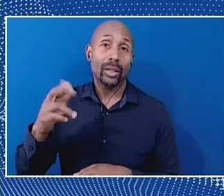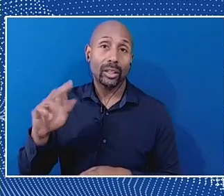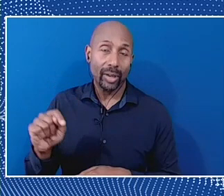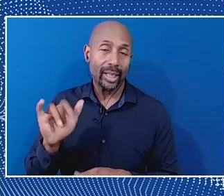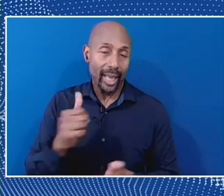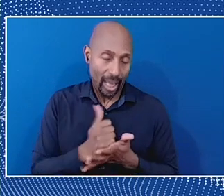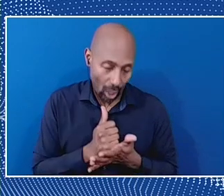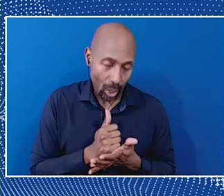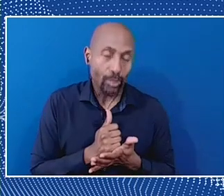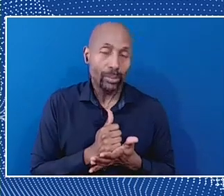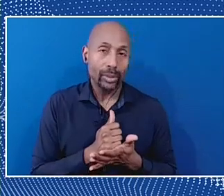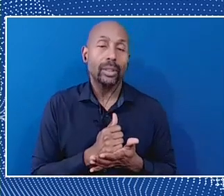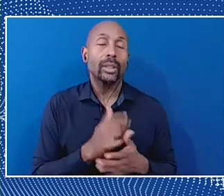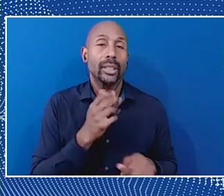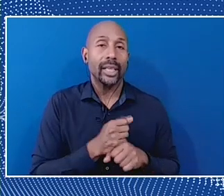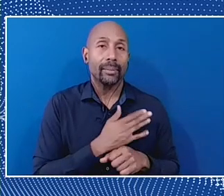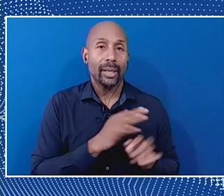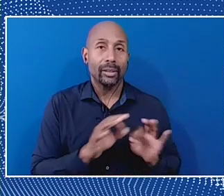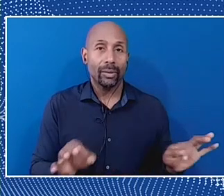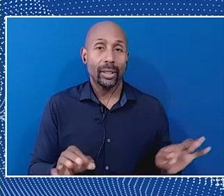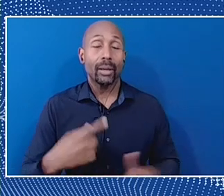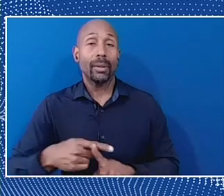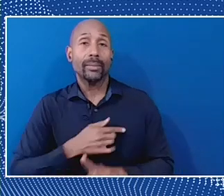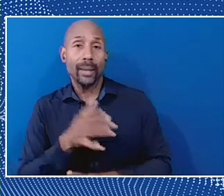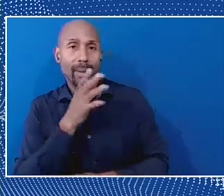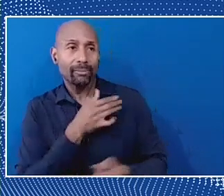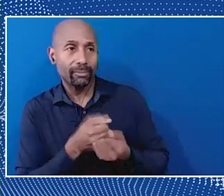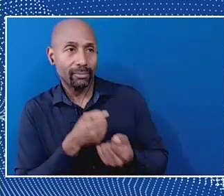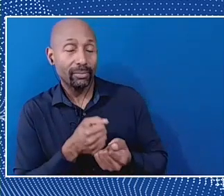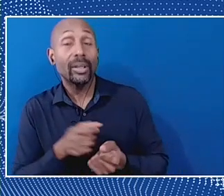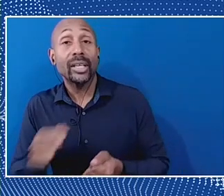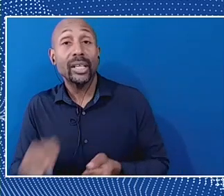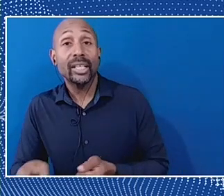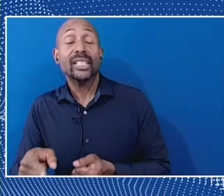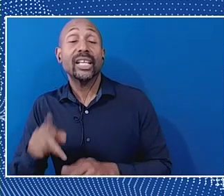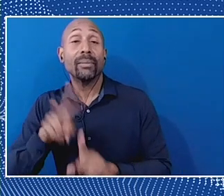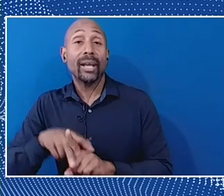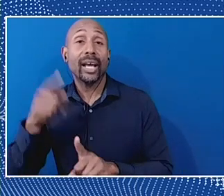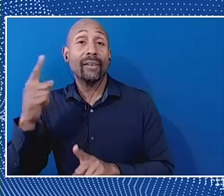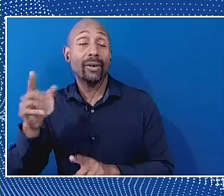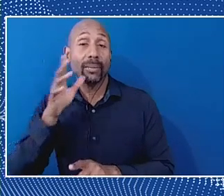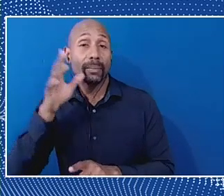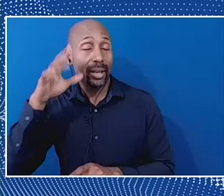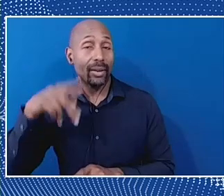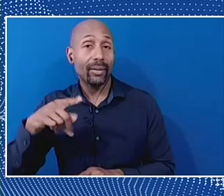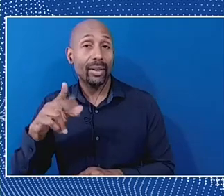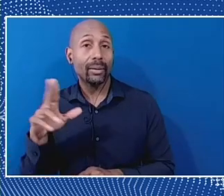support of my mother who applied for the Parent Plus Loan, the weight of the Federal Student Loan debt has been a